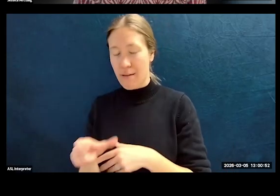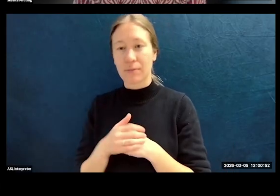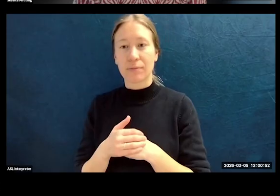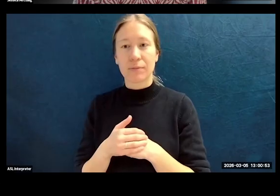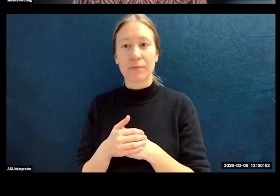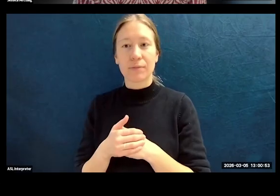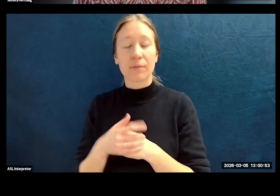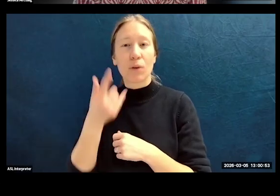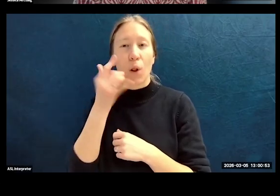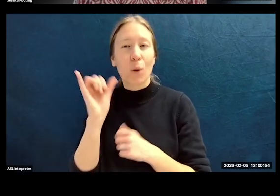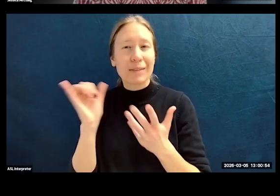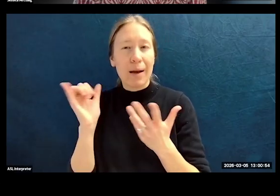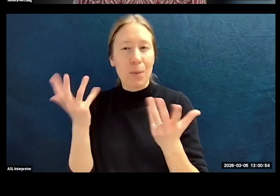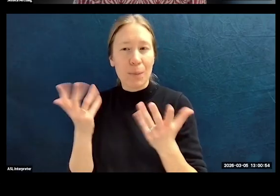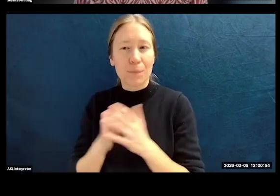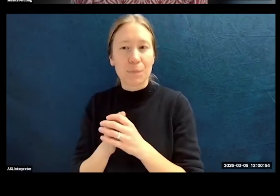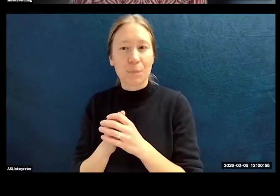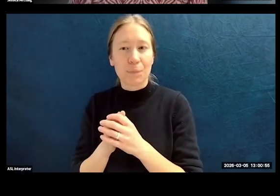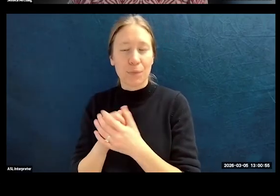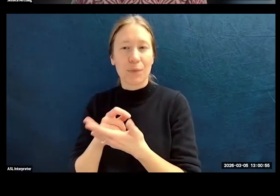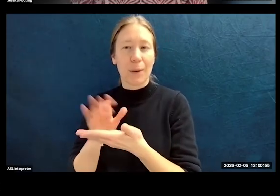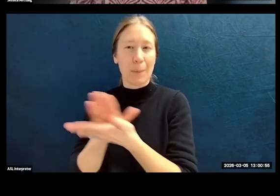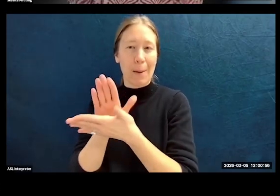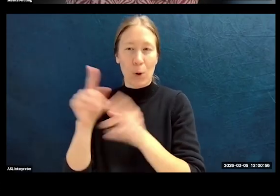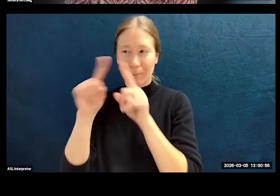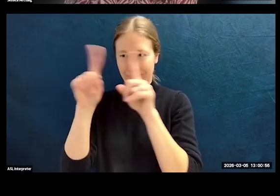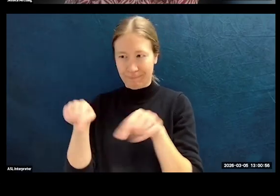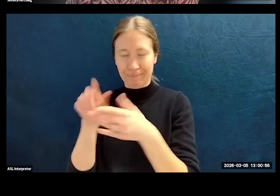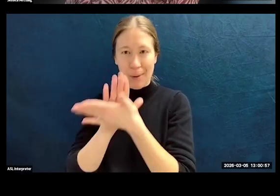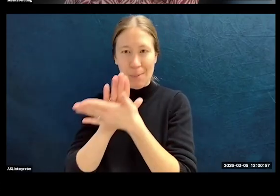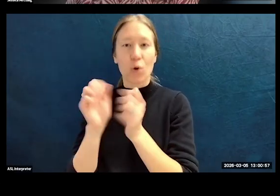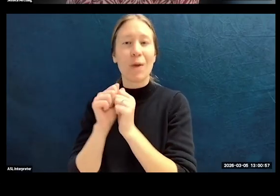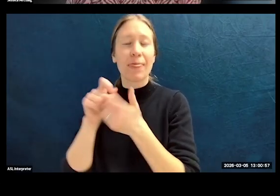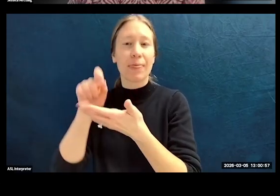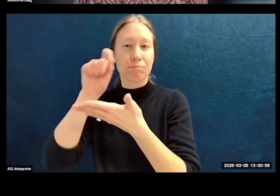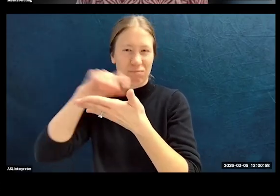that looks like a document with text on it. Once I'm in the Content pane, I will need to expand